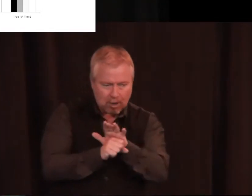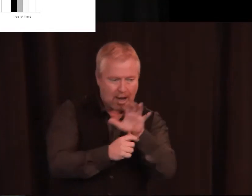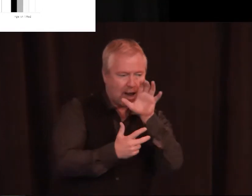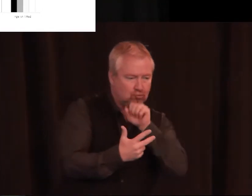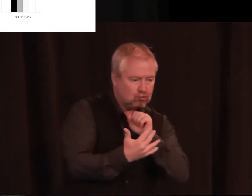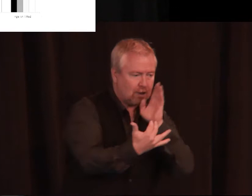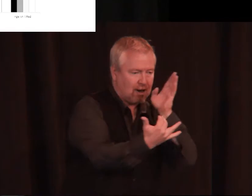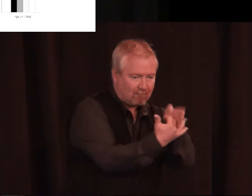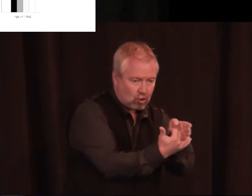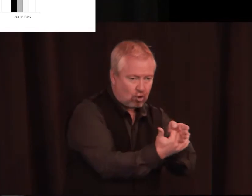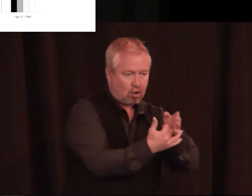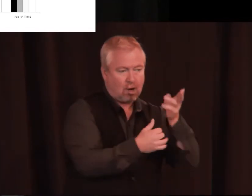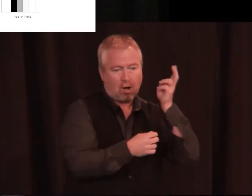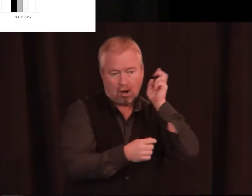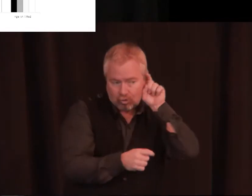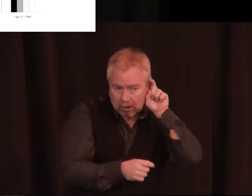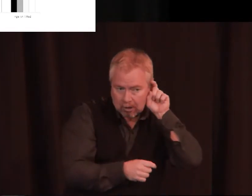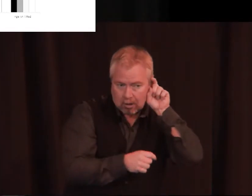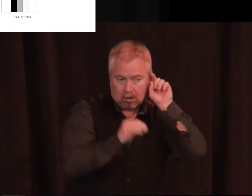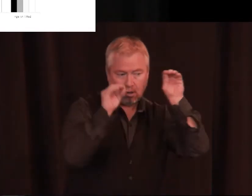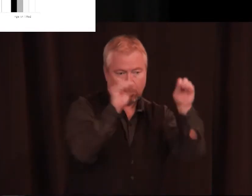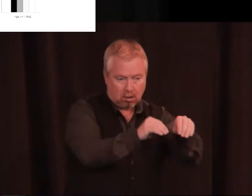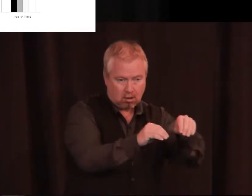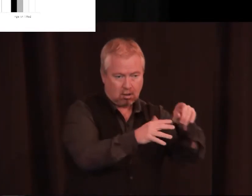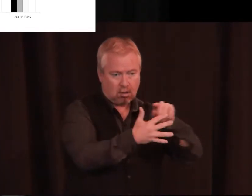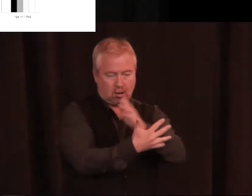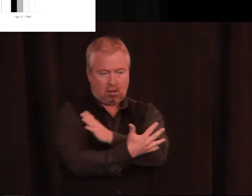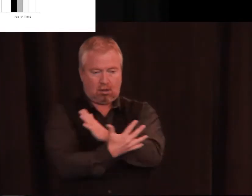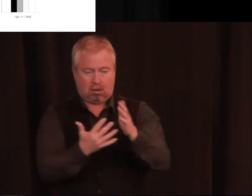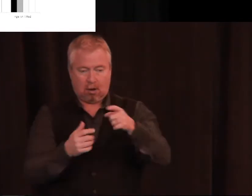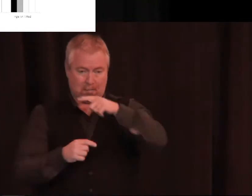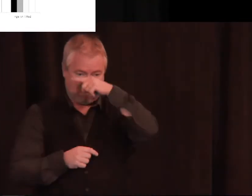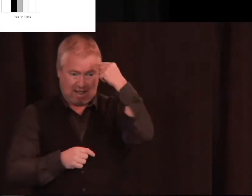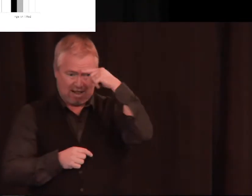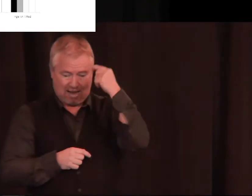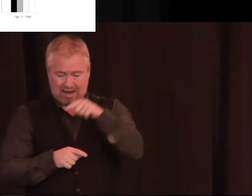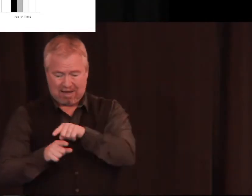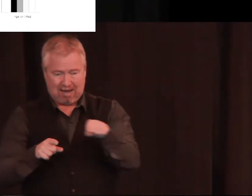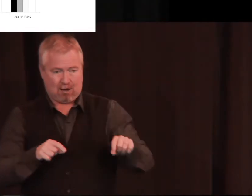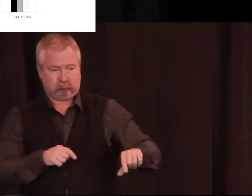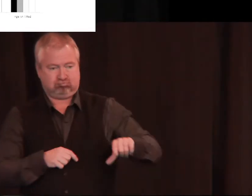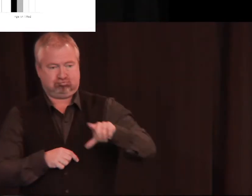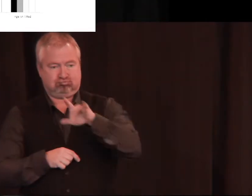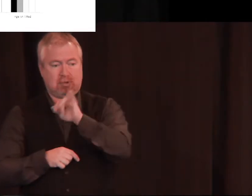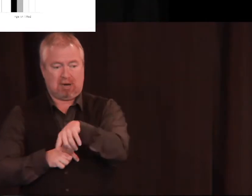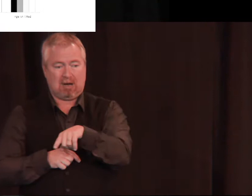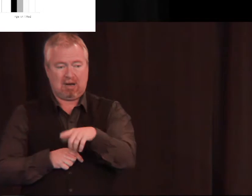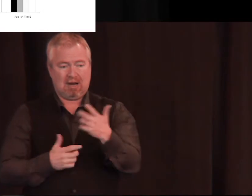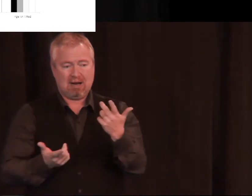and you'll see that the black bars, those kids tended to have delays in this process. Okay?